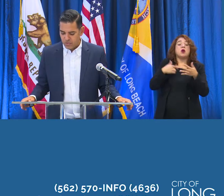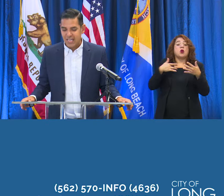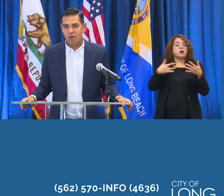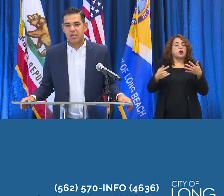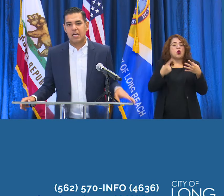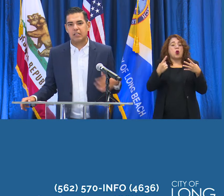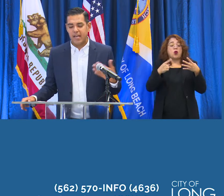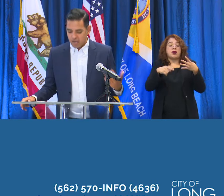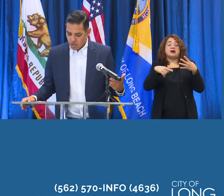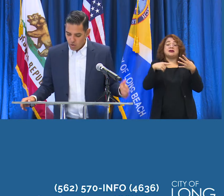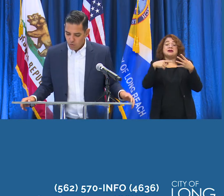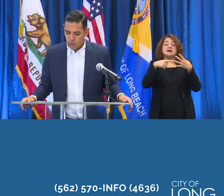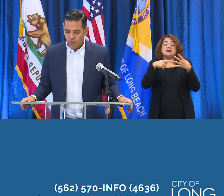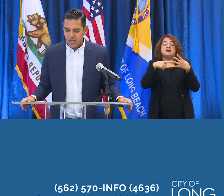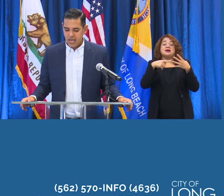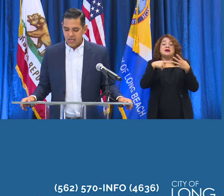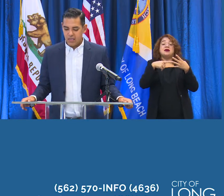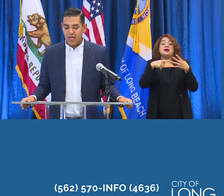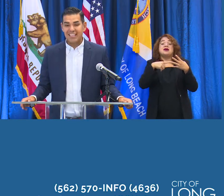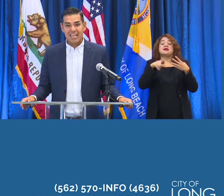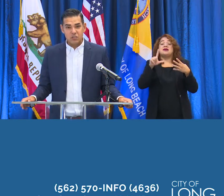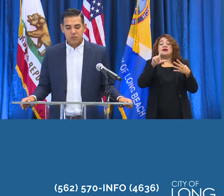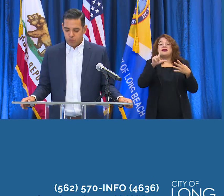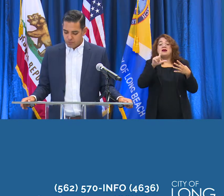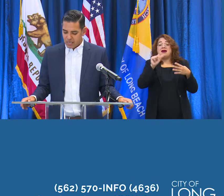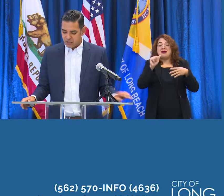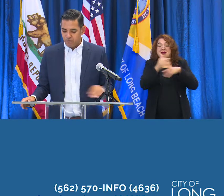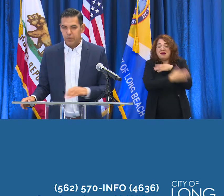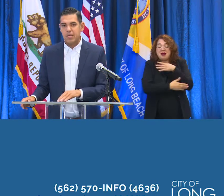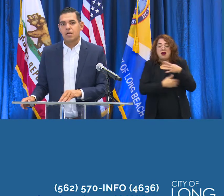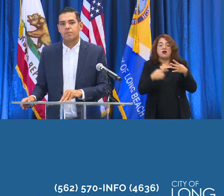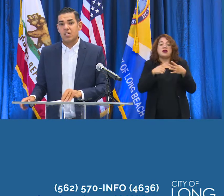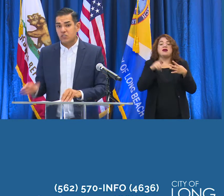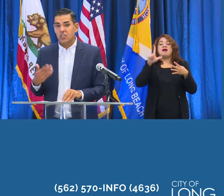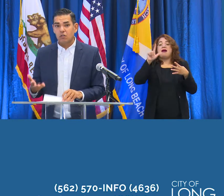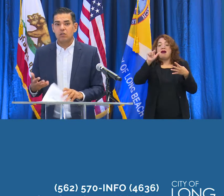County in LA from a cases perspective, but still